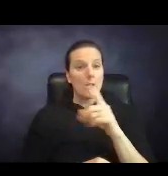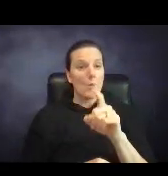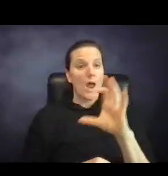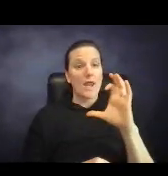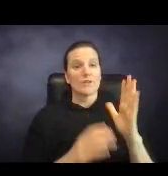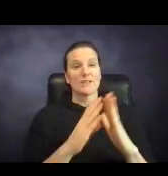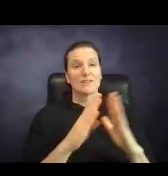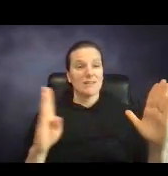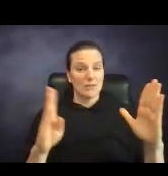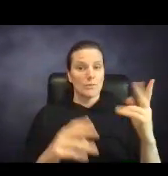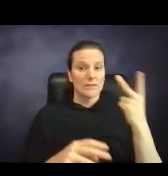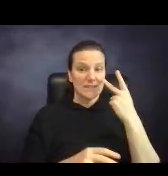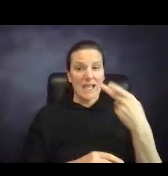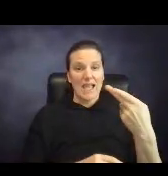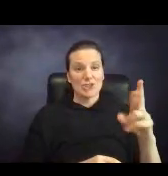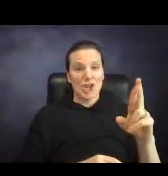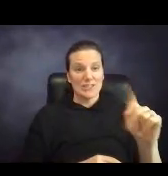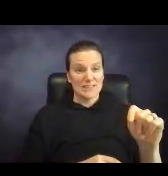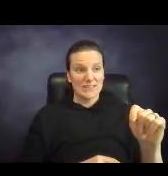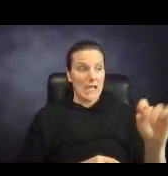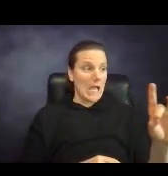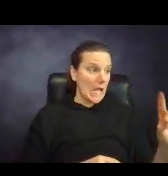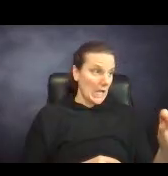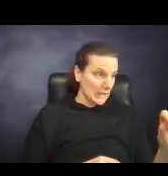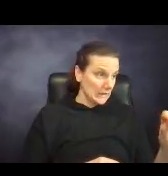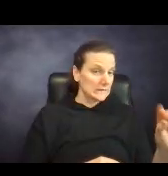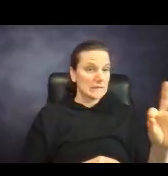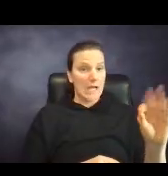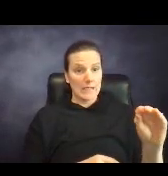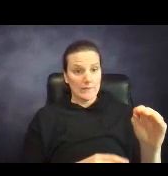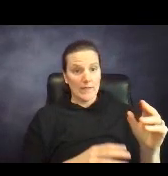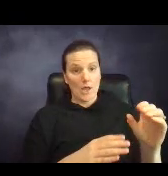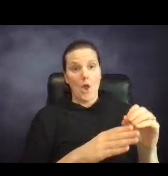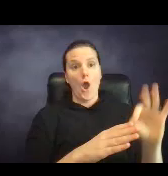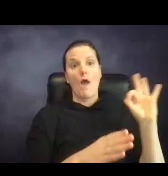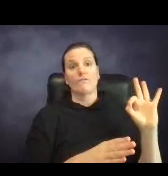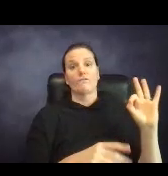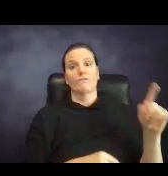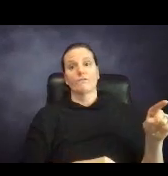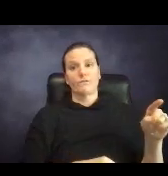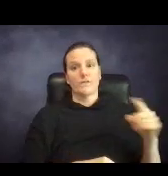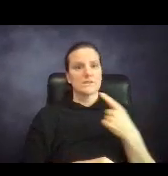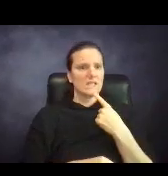who were on HRT in the eighties and nineties got put off and then they are taken off. And then they said that their health just started to decline.